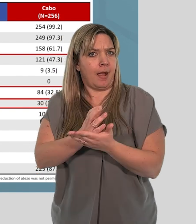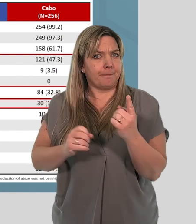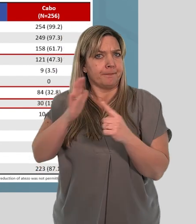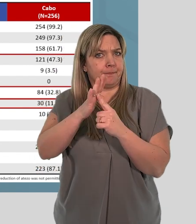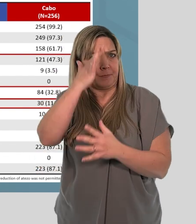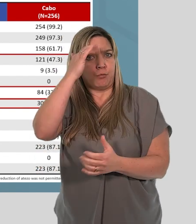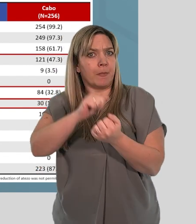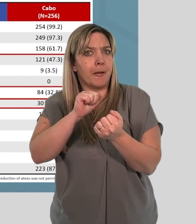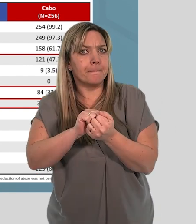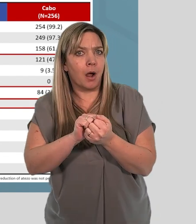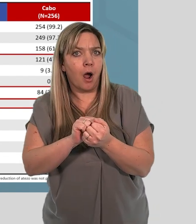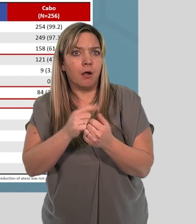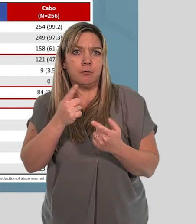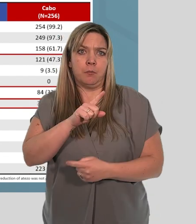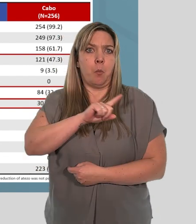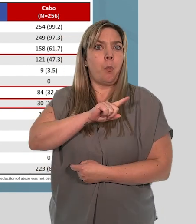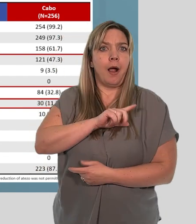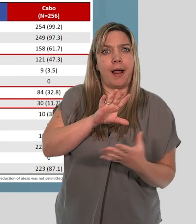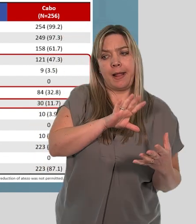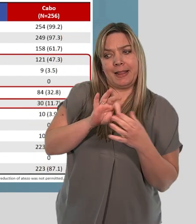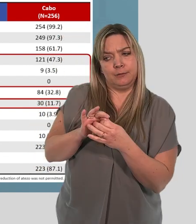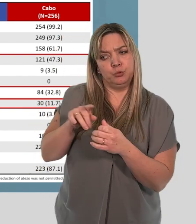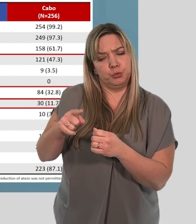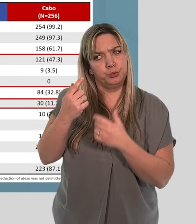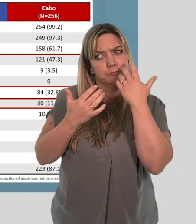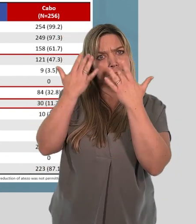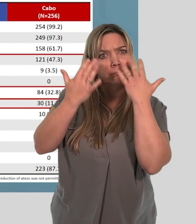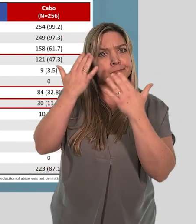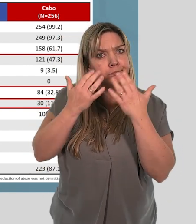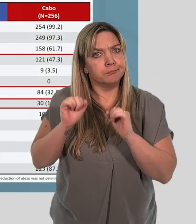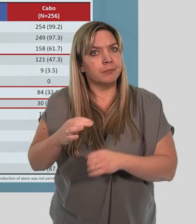adding immune therapy could harm patients in settings like this.